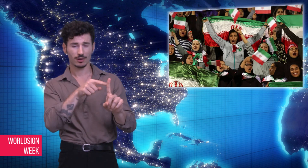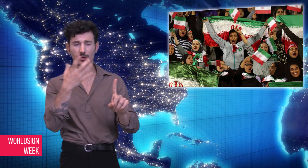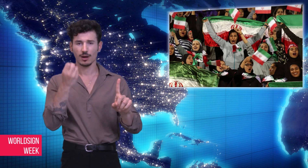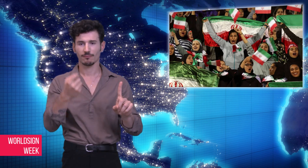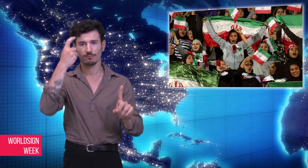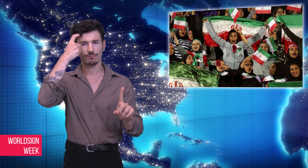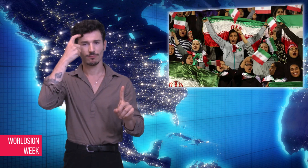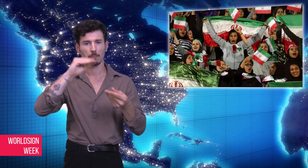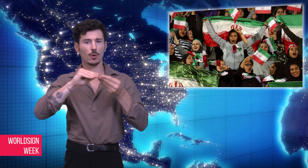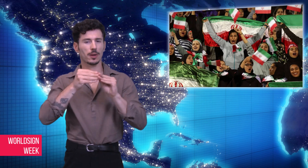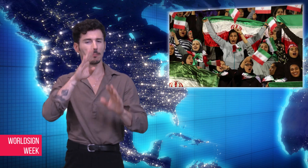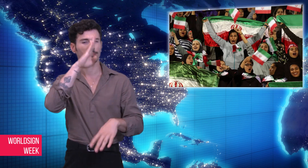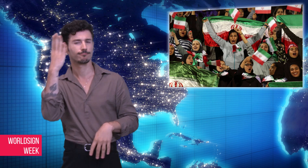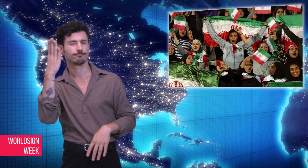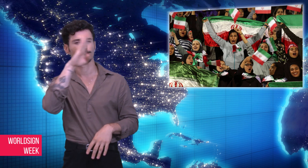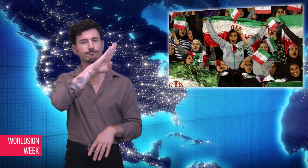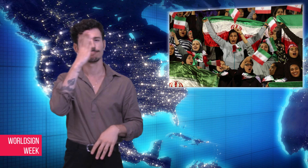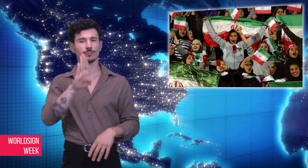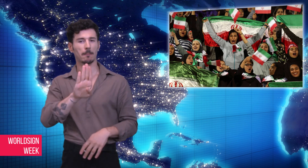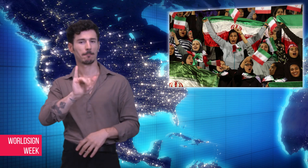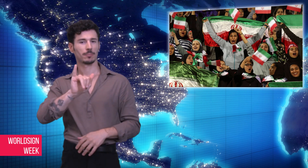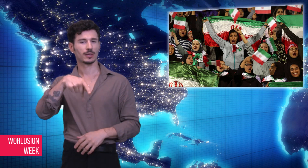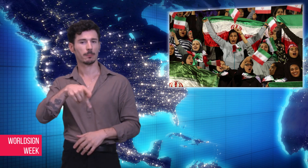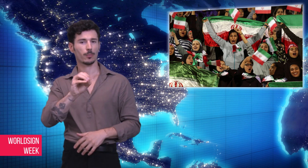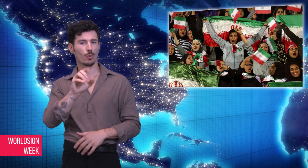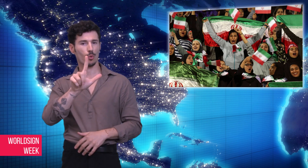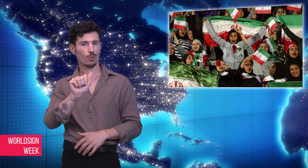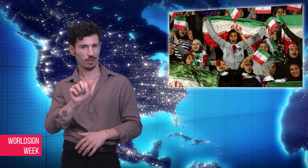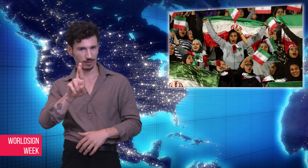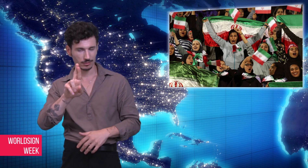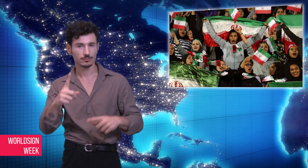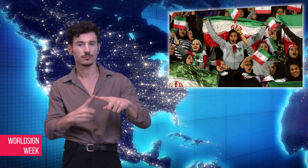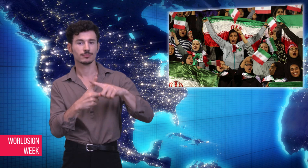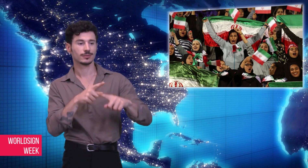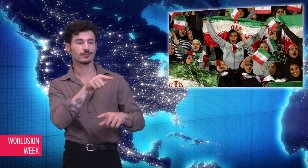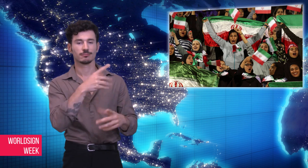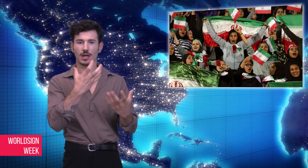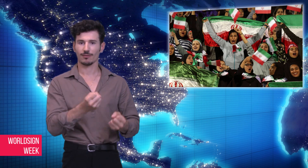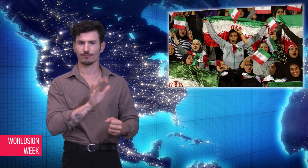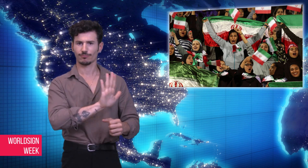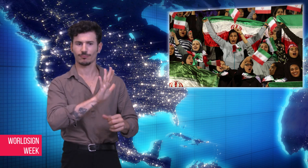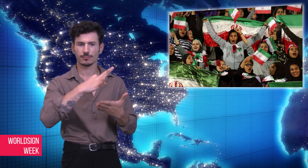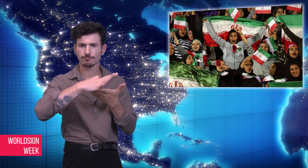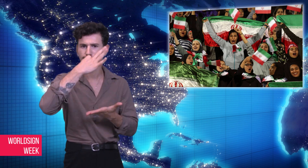her family members said she was suffering from bipolar